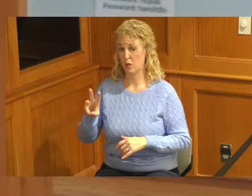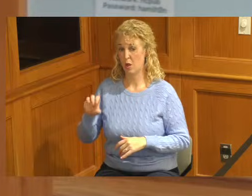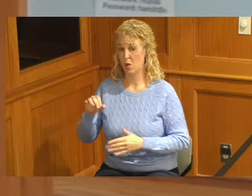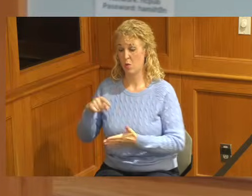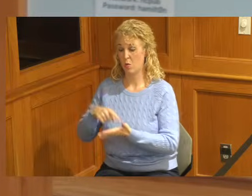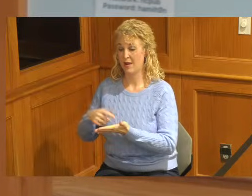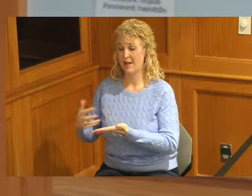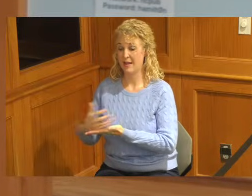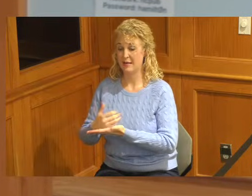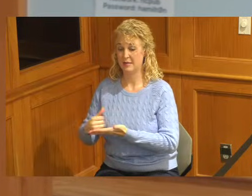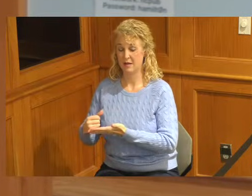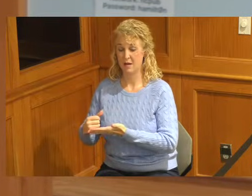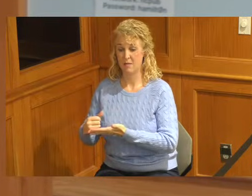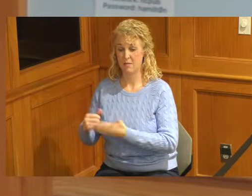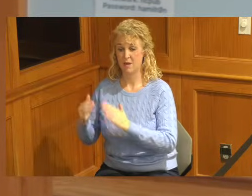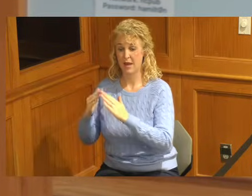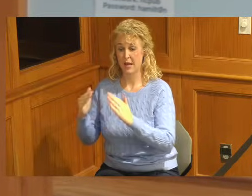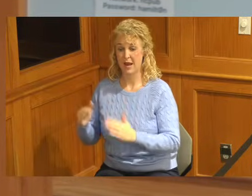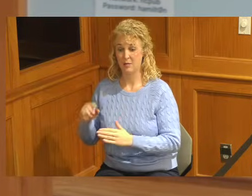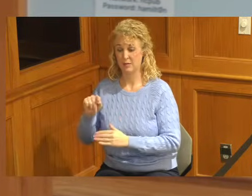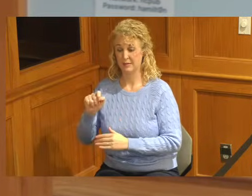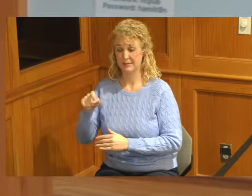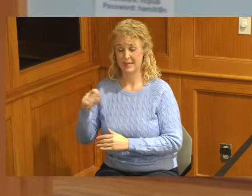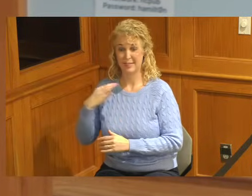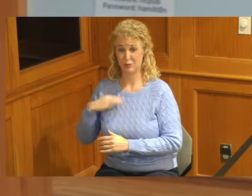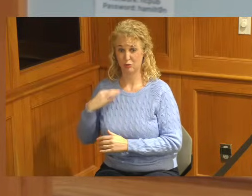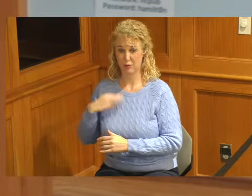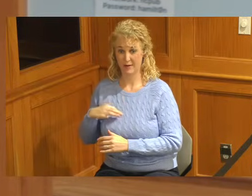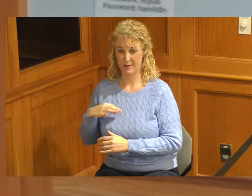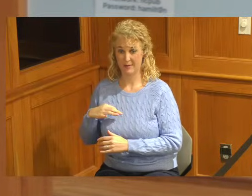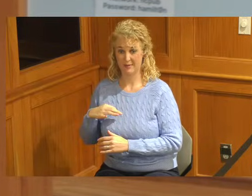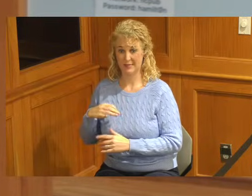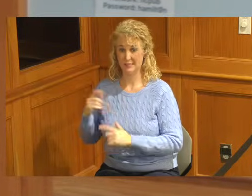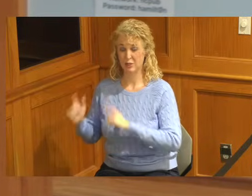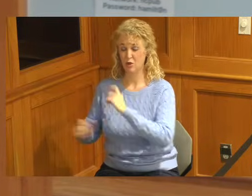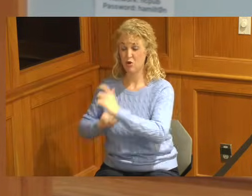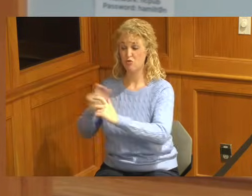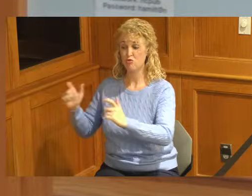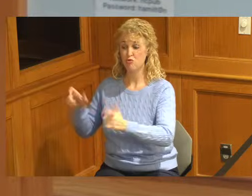income restricted. It's it's it's a pretty big investment. It's either a brand new building or